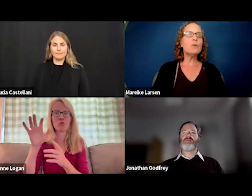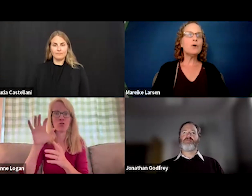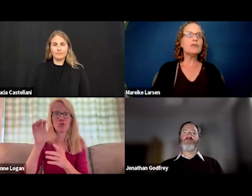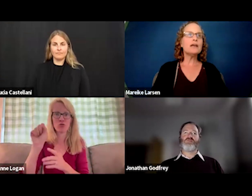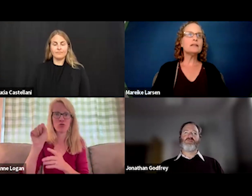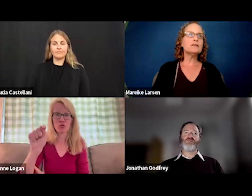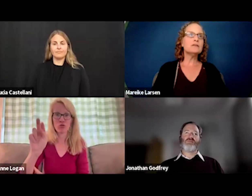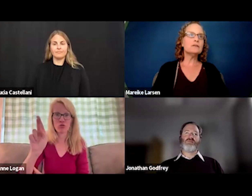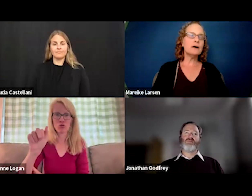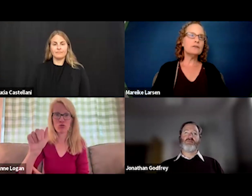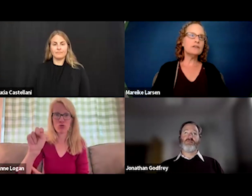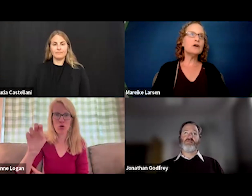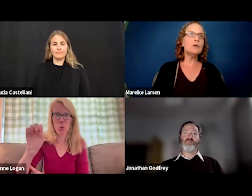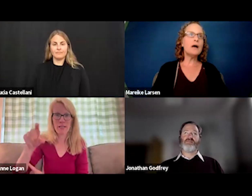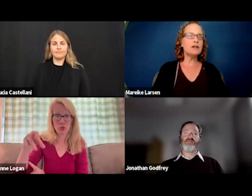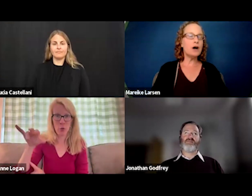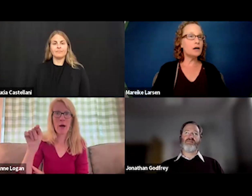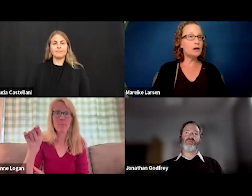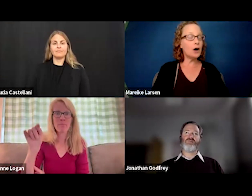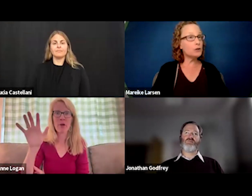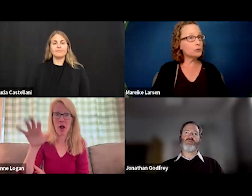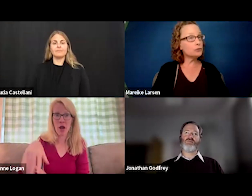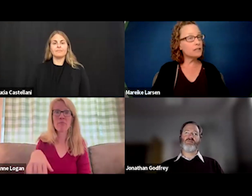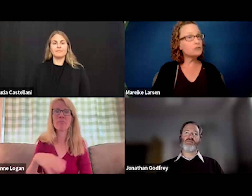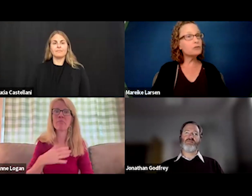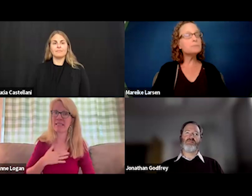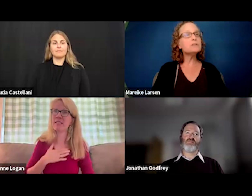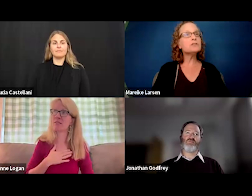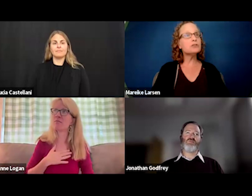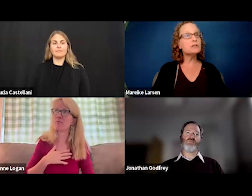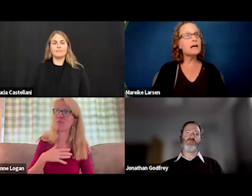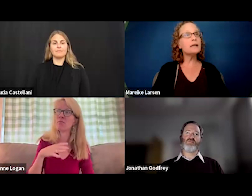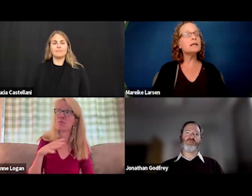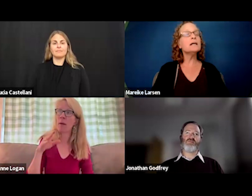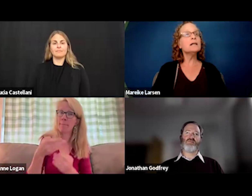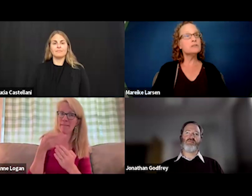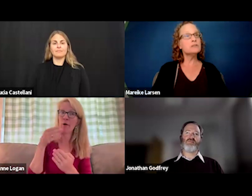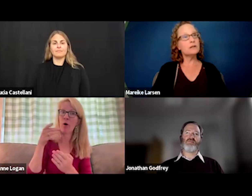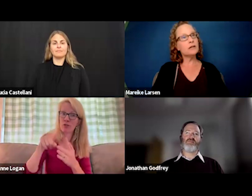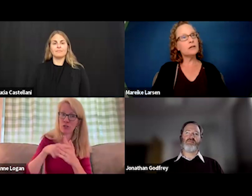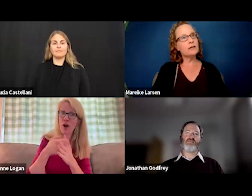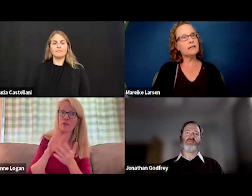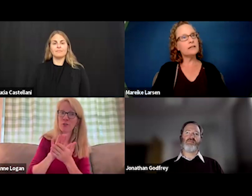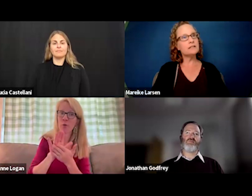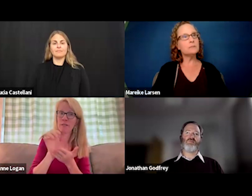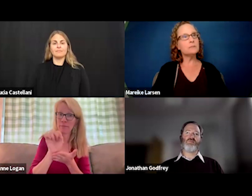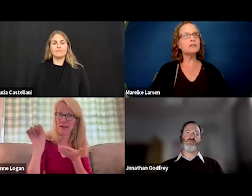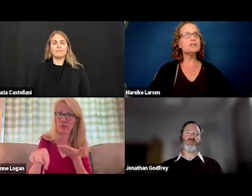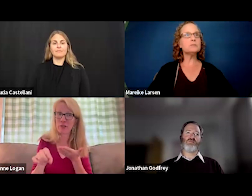or that the video had auto transcript turned on so that I could have access to the materials